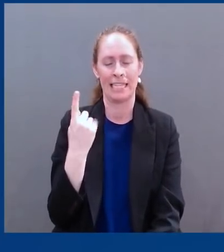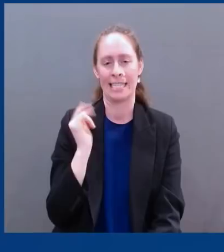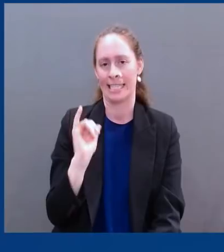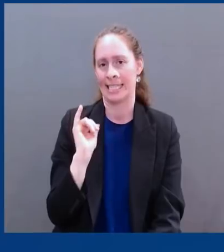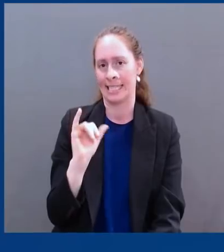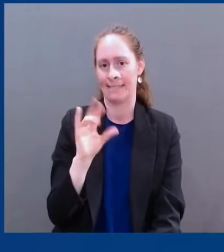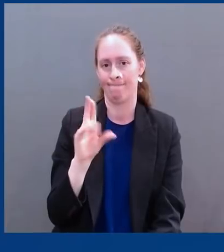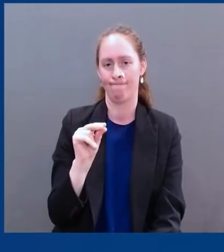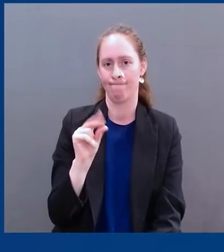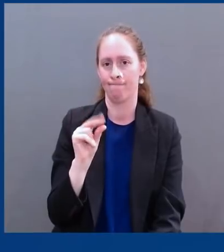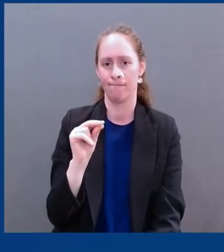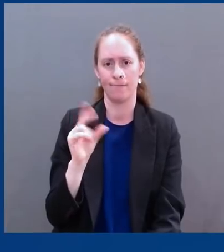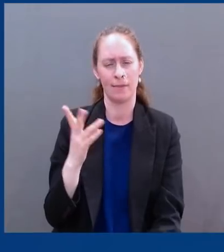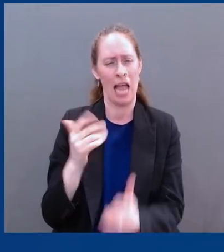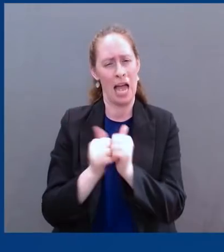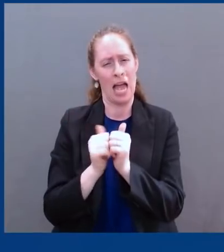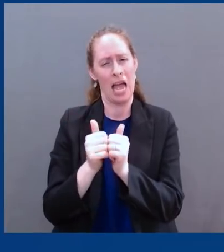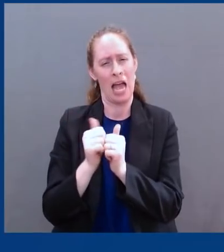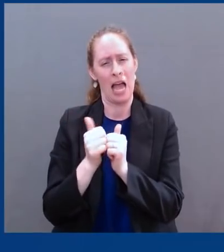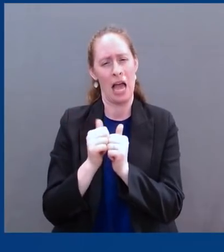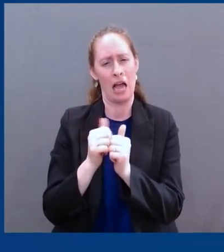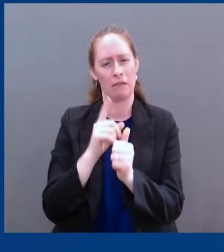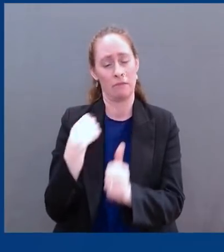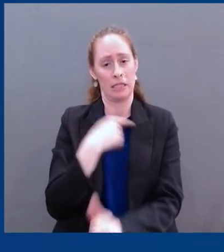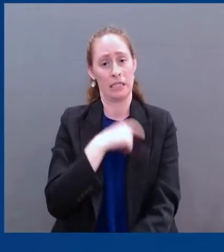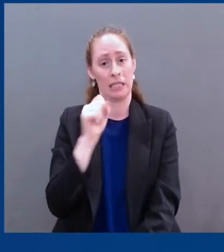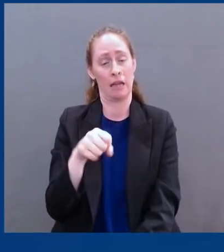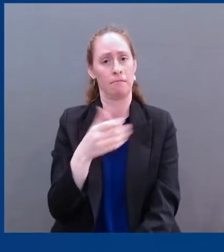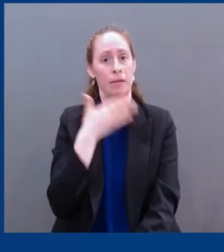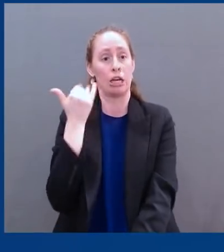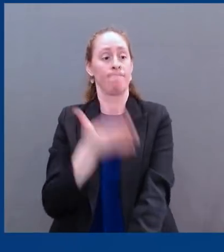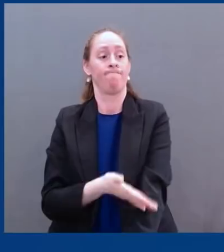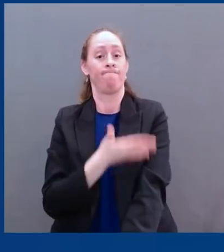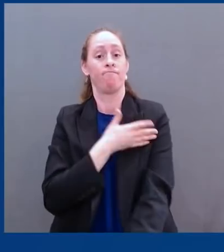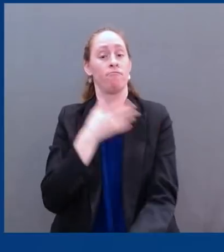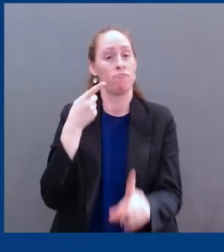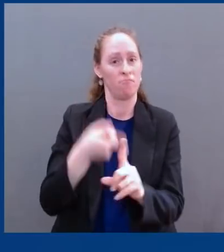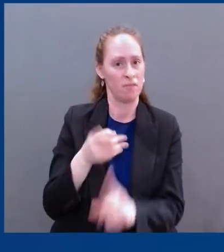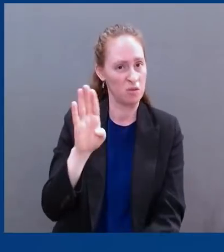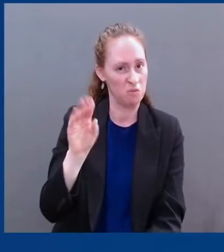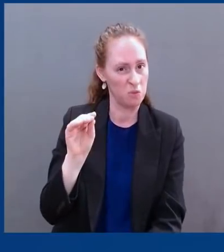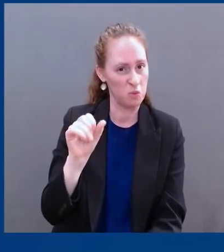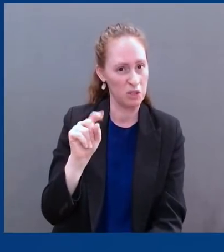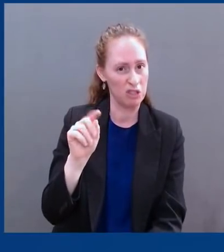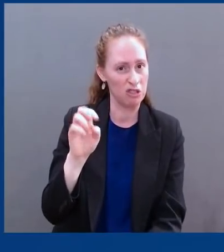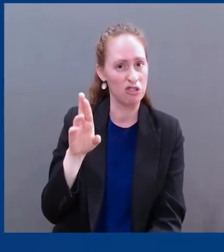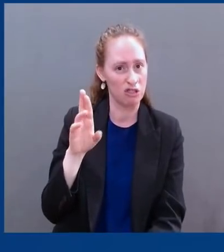is that boosters are not as much being implemented among minorities,